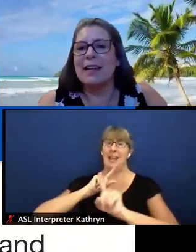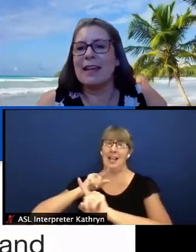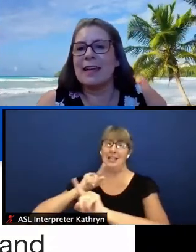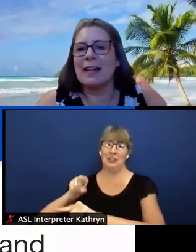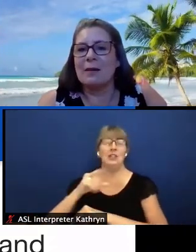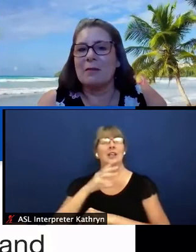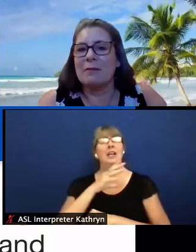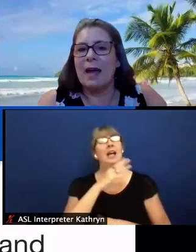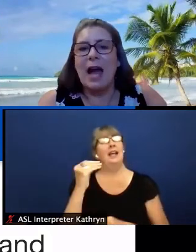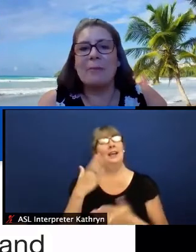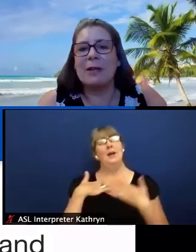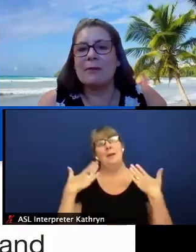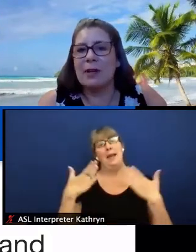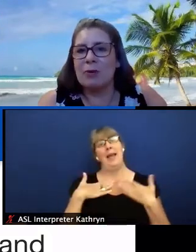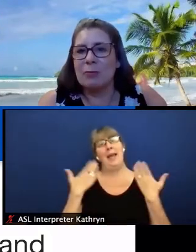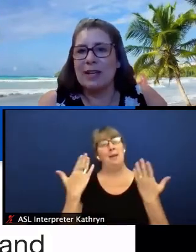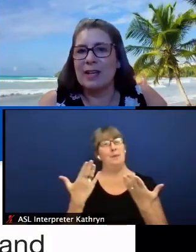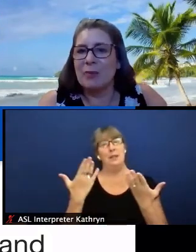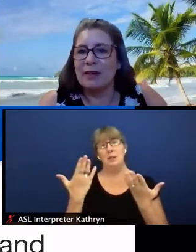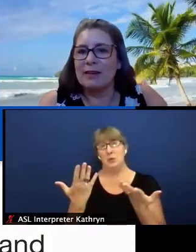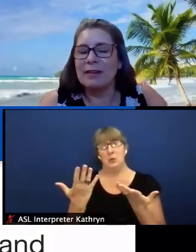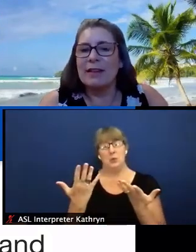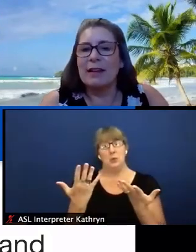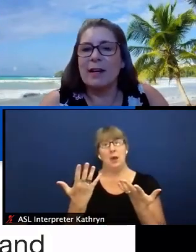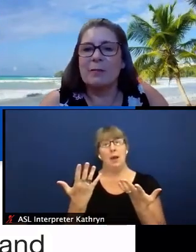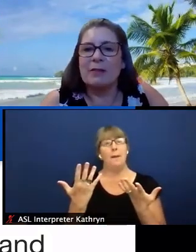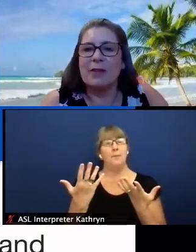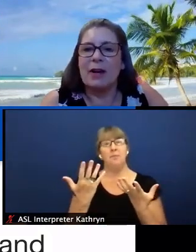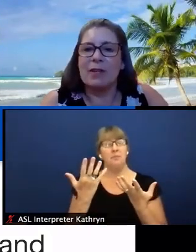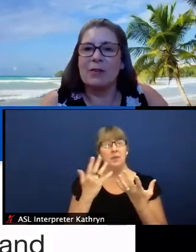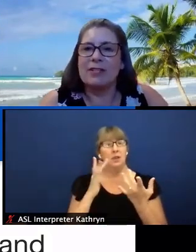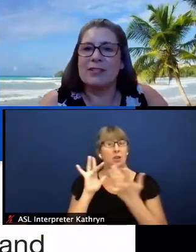and I'm happy to follow up with anyone. If you have any questions."